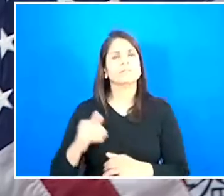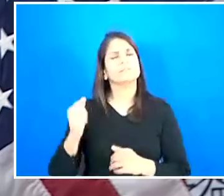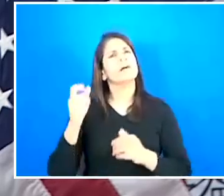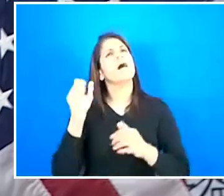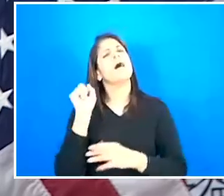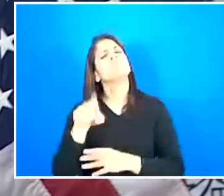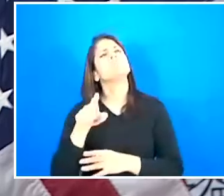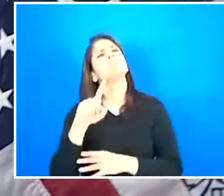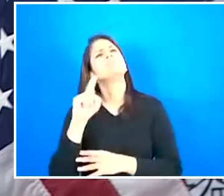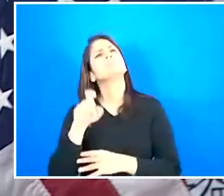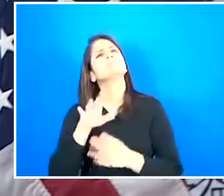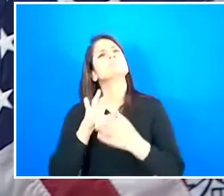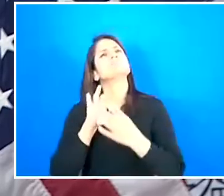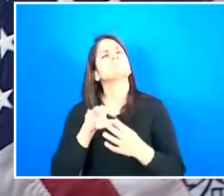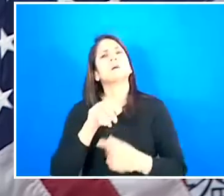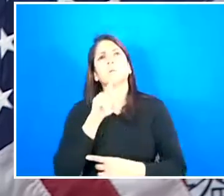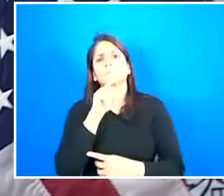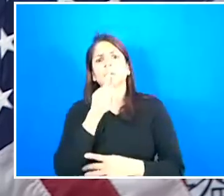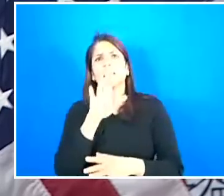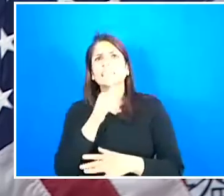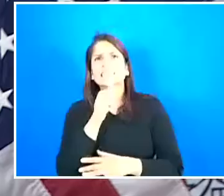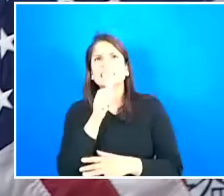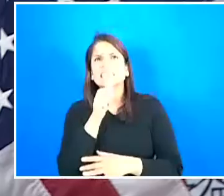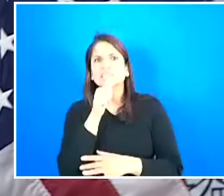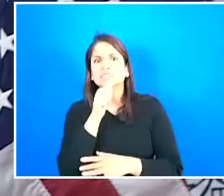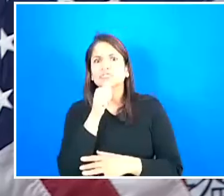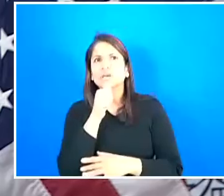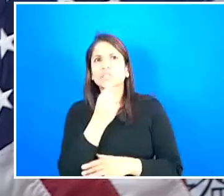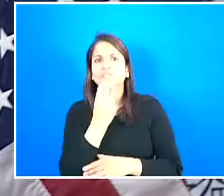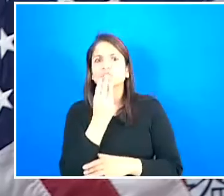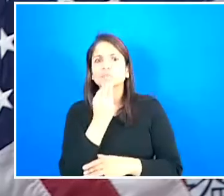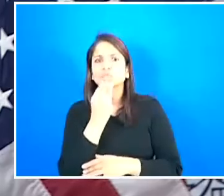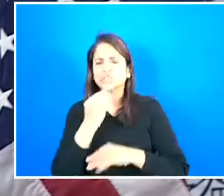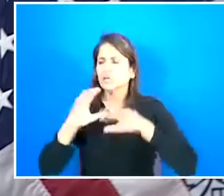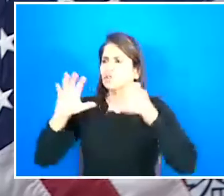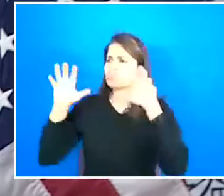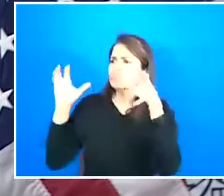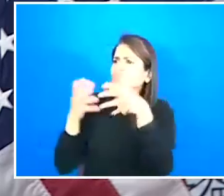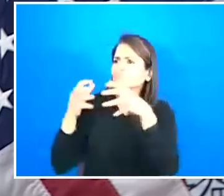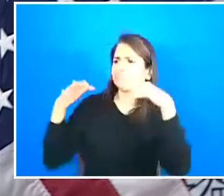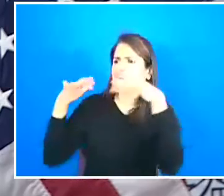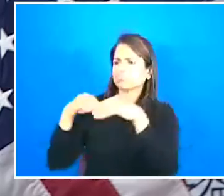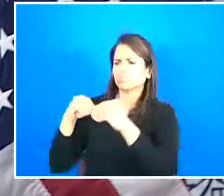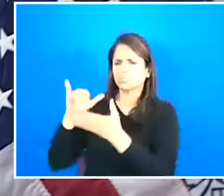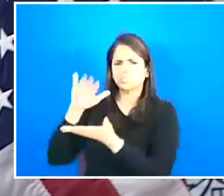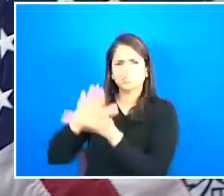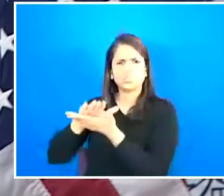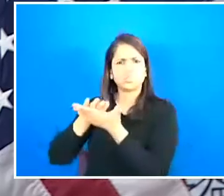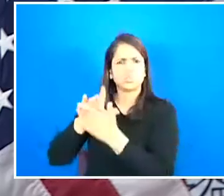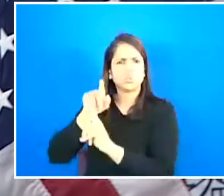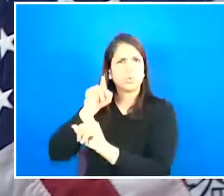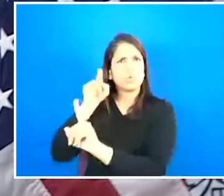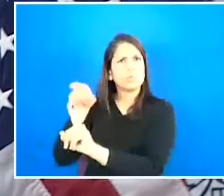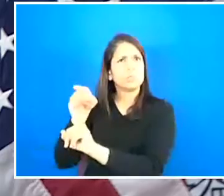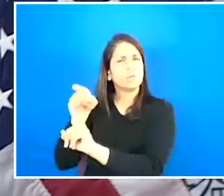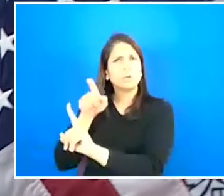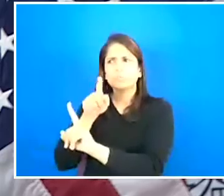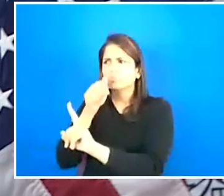I WANTED TO ASK YOU ABOUT UNDERGROUND.